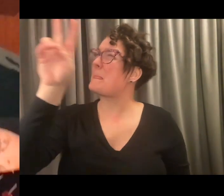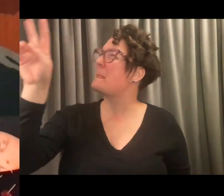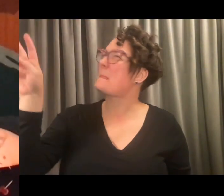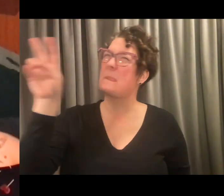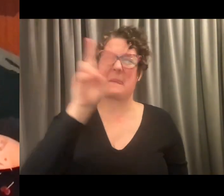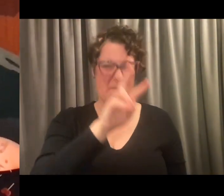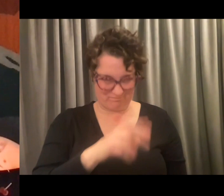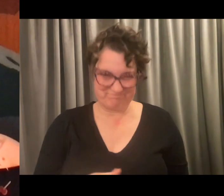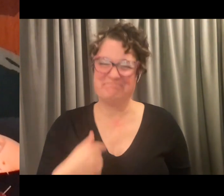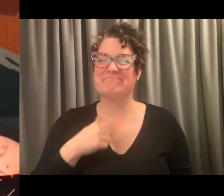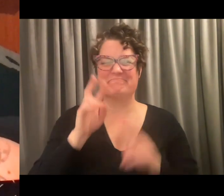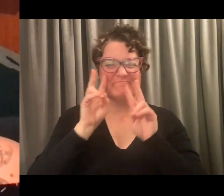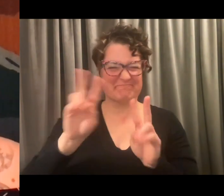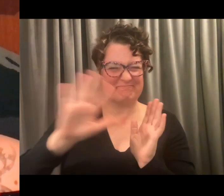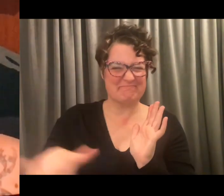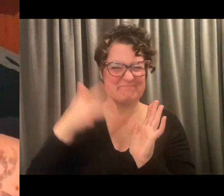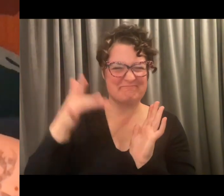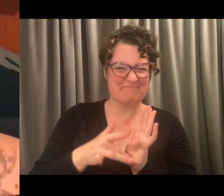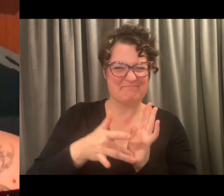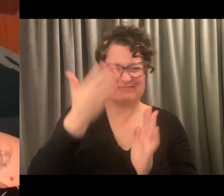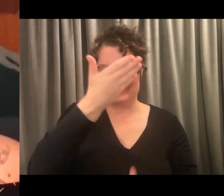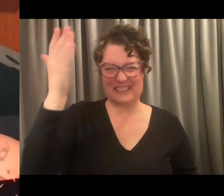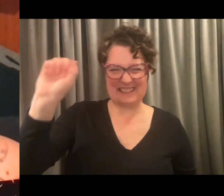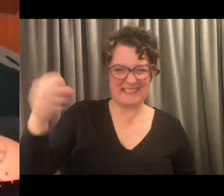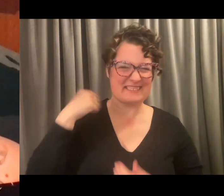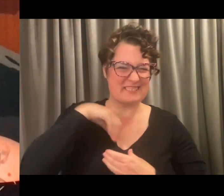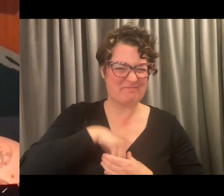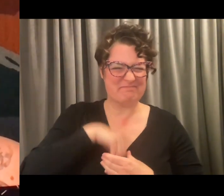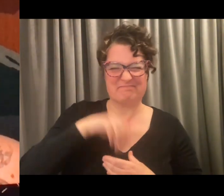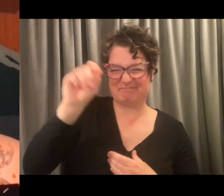for an angel to be my guide. Chills ran up and down my spine.